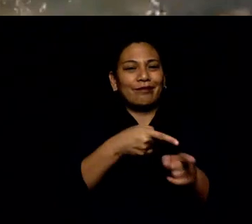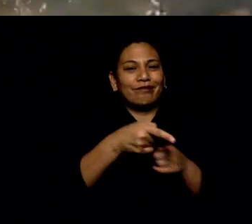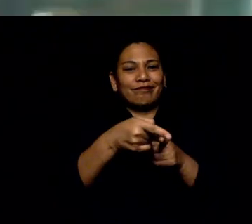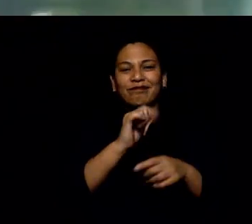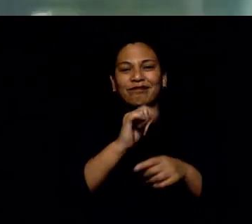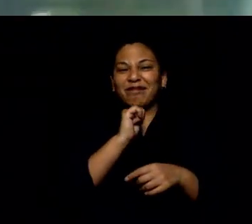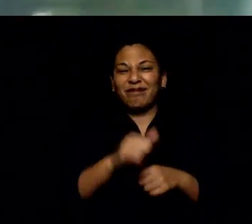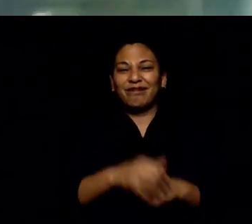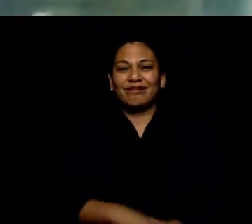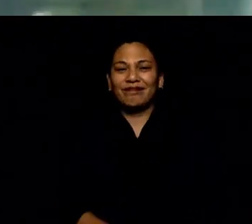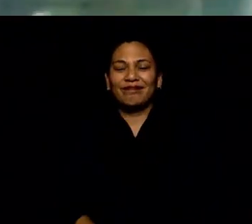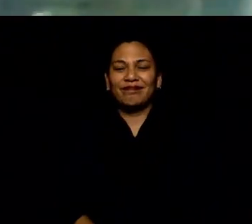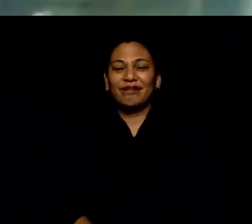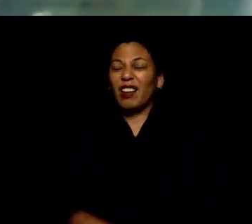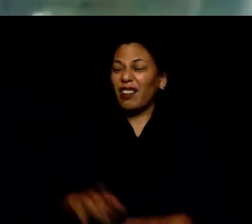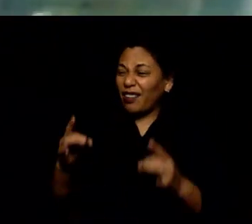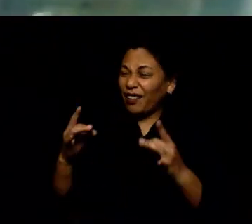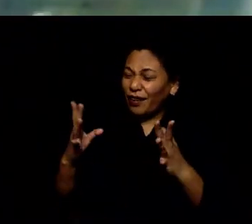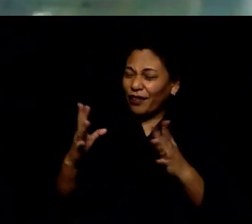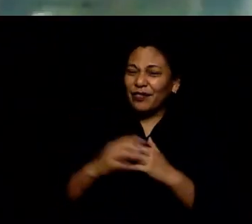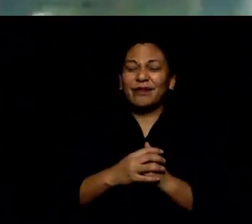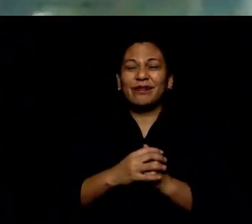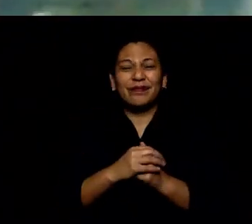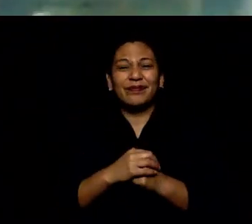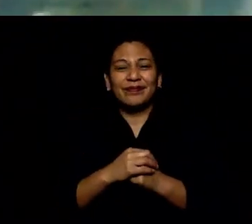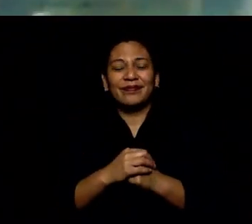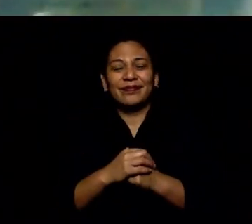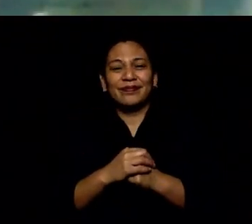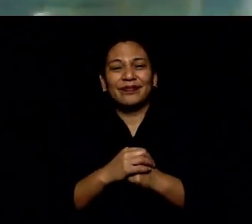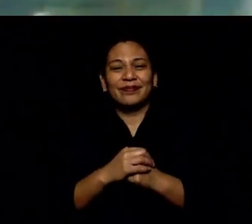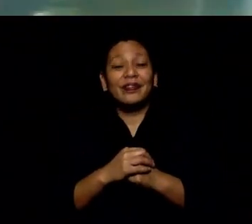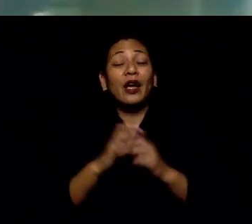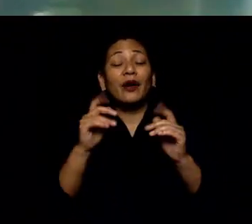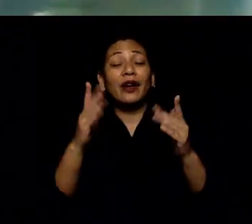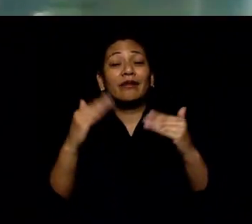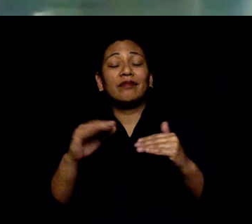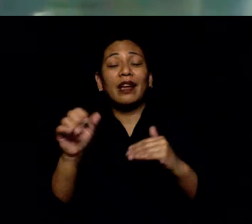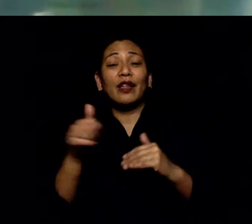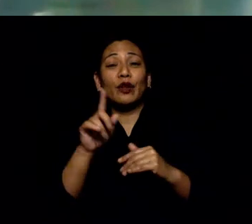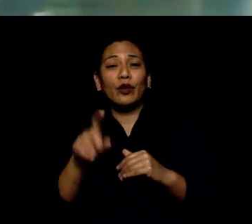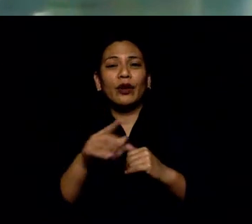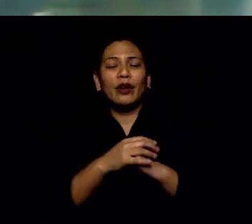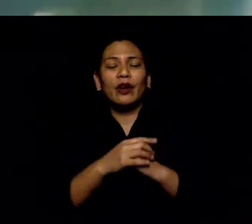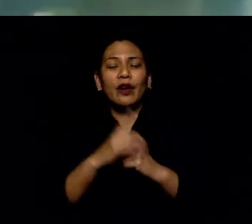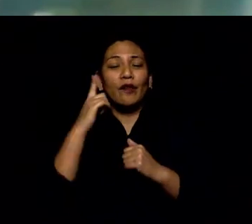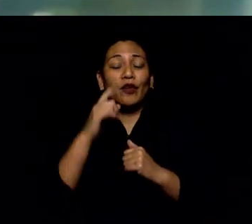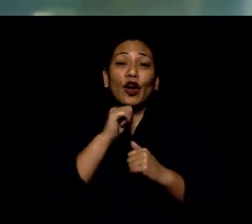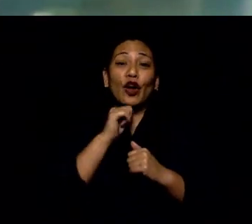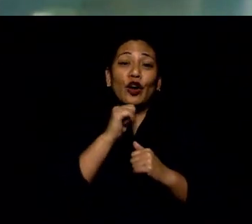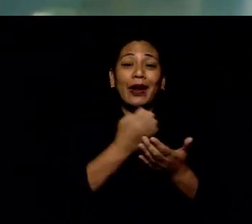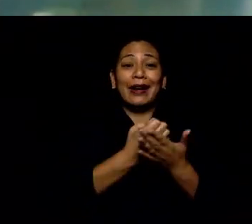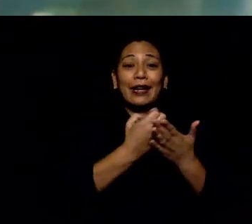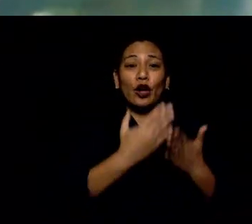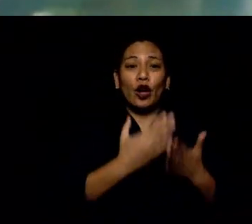That's terrible. Uh, okay. Here's another question for a non-economic who is armed with Google search.